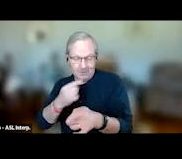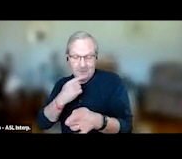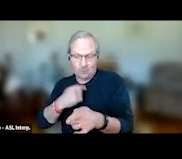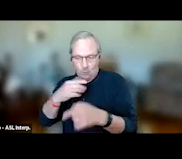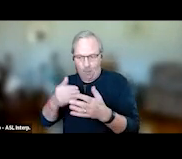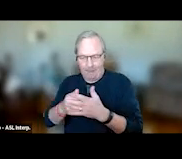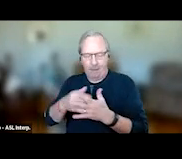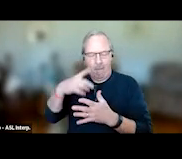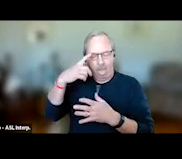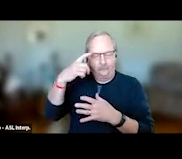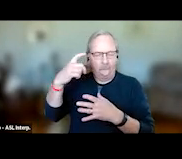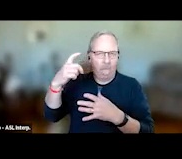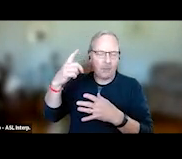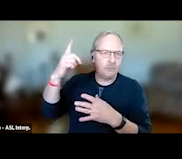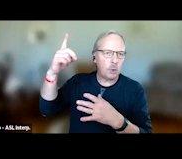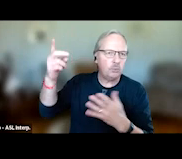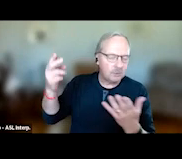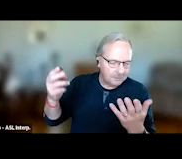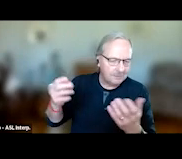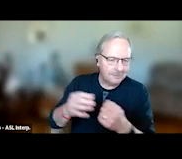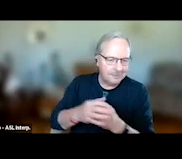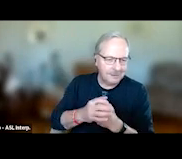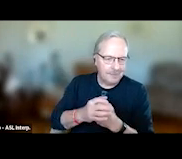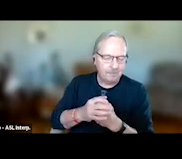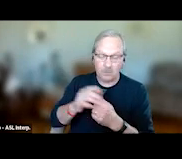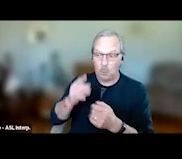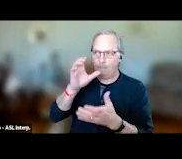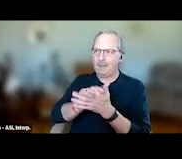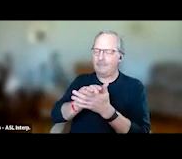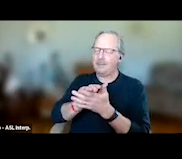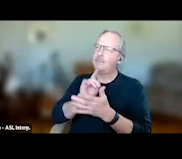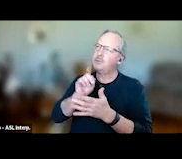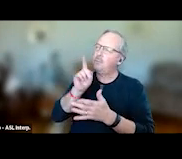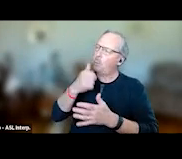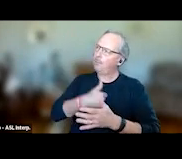If you were to imagine that you believed that and that was true for you, how would it make you feel?